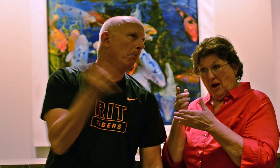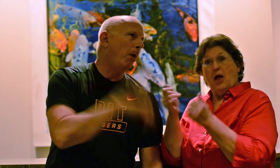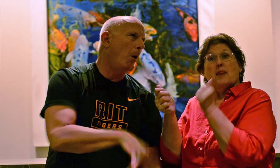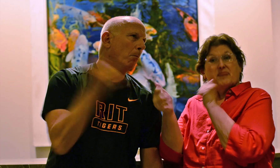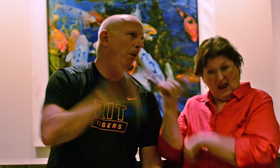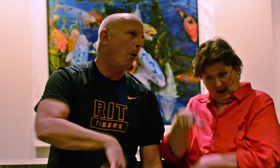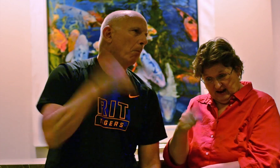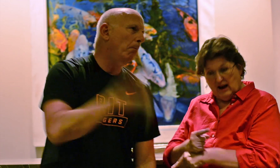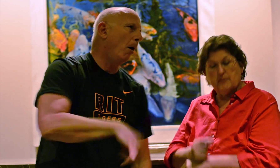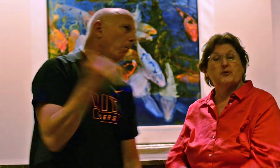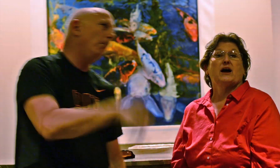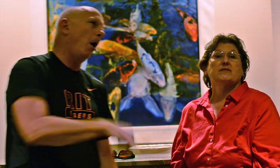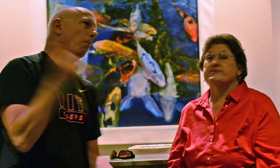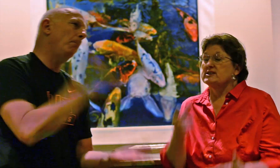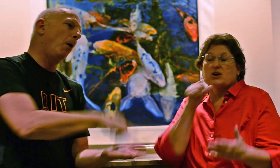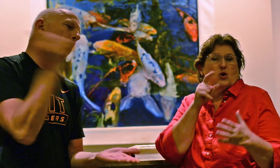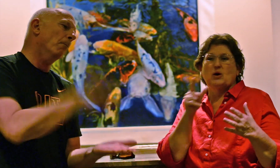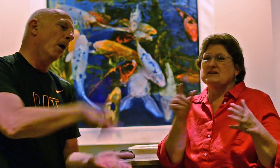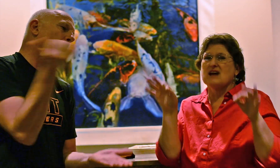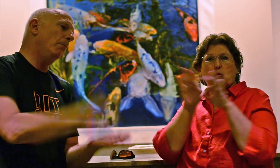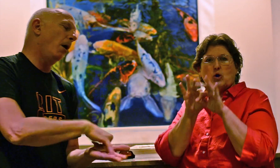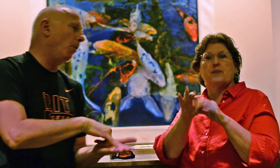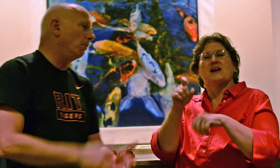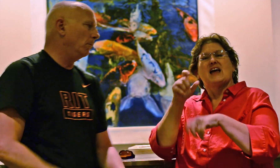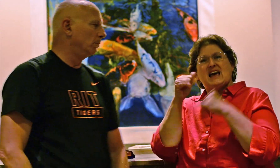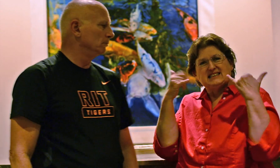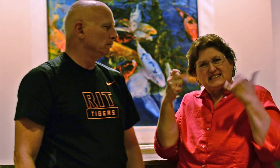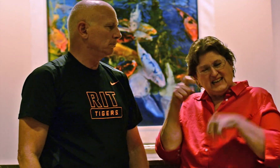Kyle: They hang up! They always hang up on us! Right, they'll hang up often!